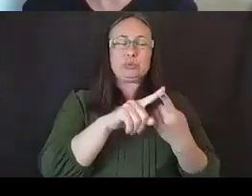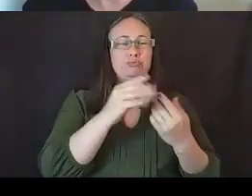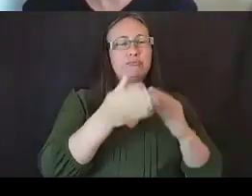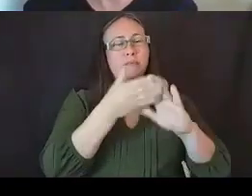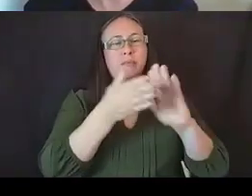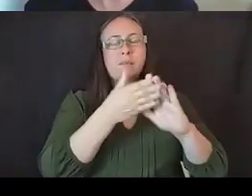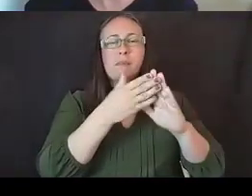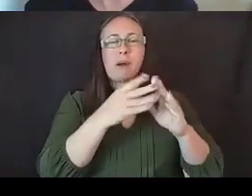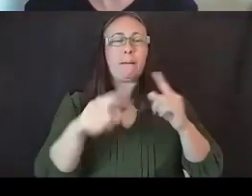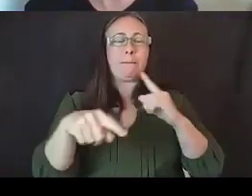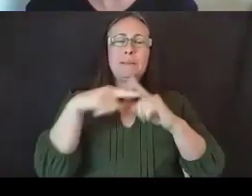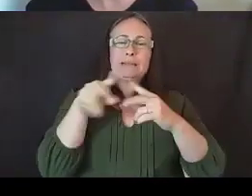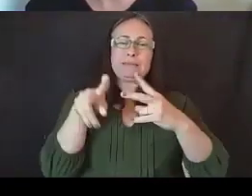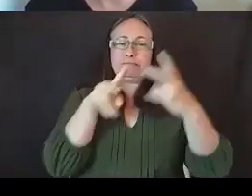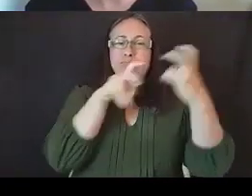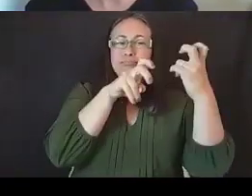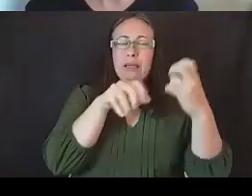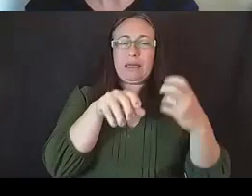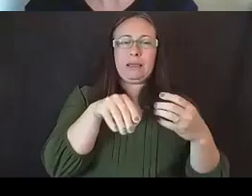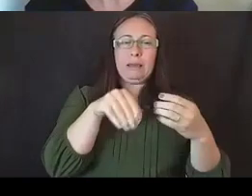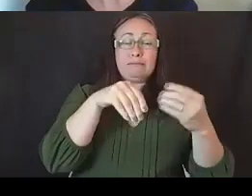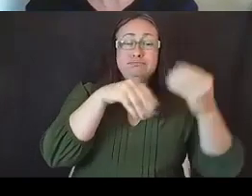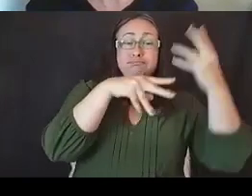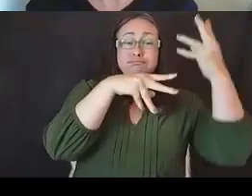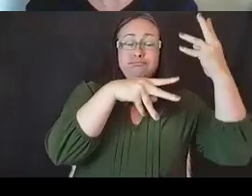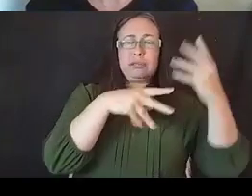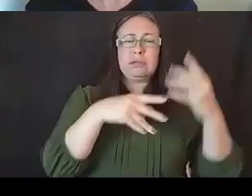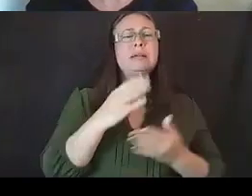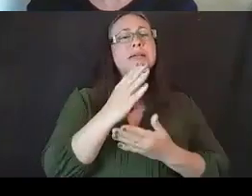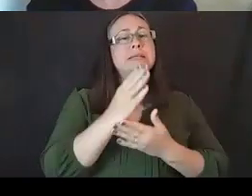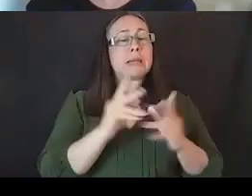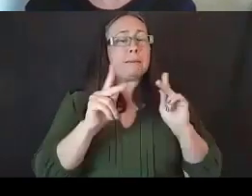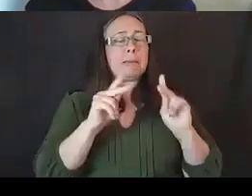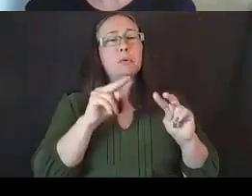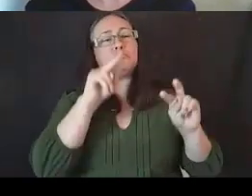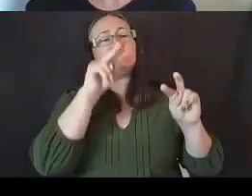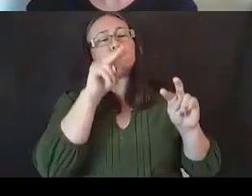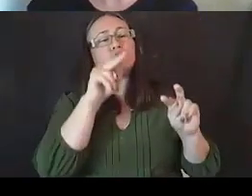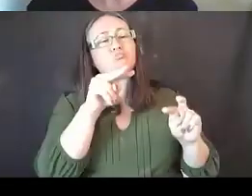because you can only get so many projects at a time. So people are interested in science of science policy